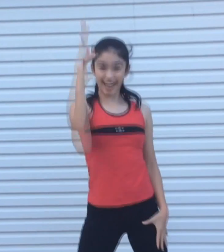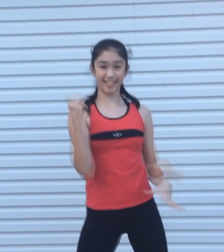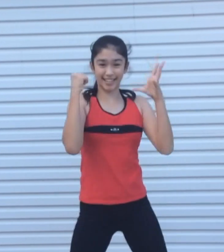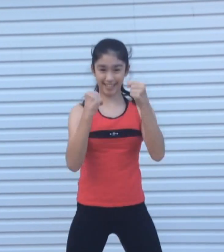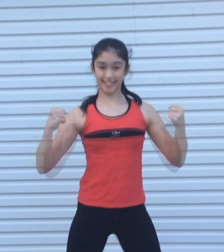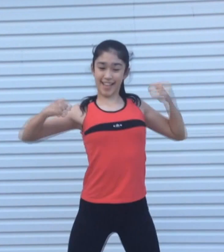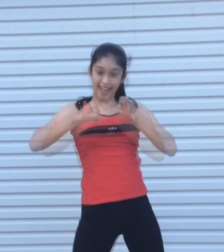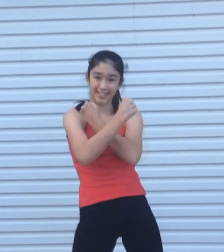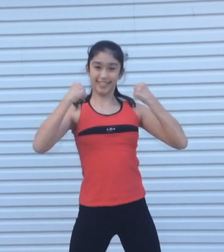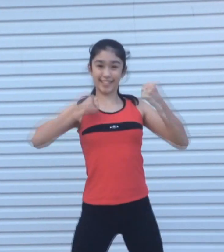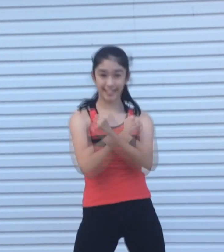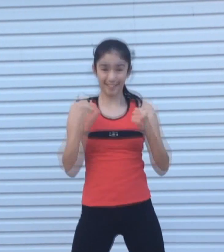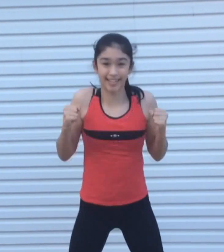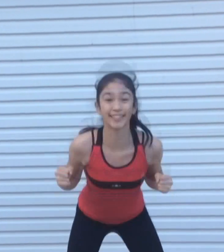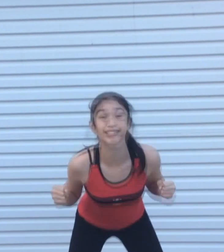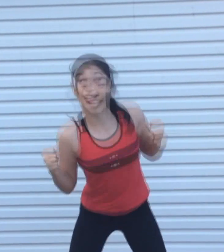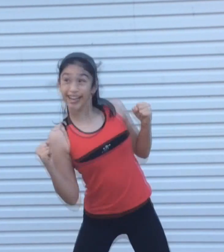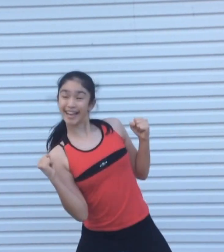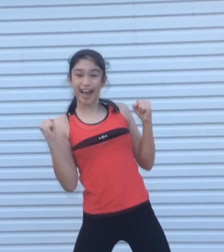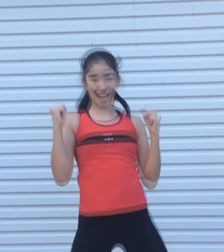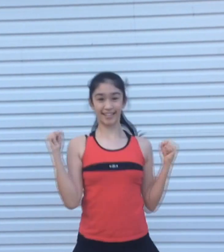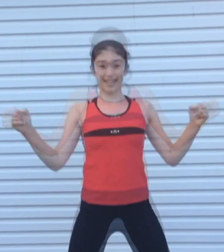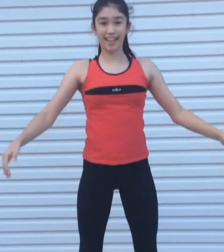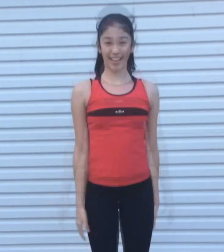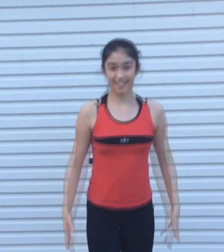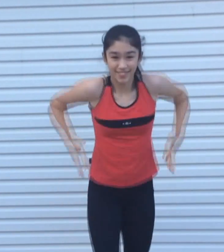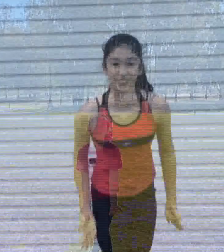#That’s what it’s all about #[c’mon now]